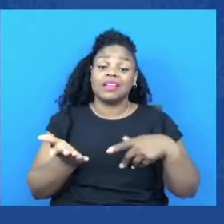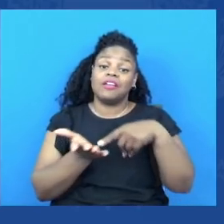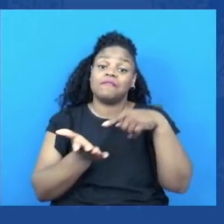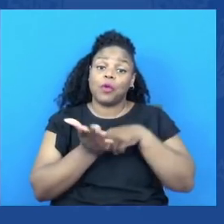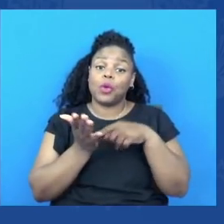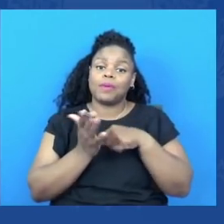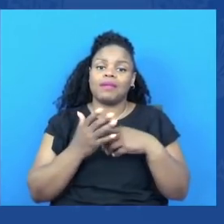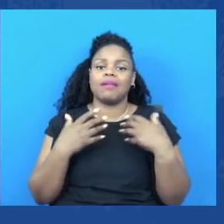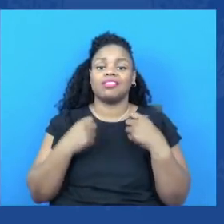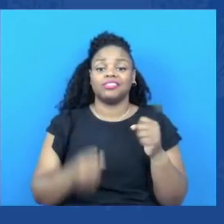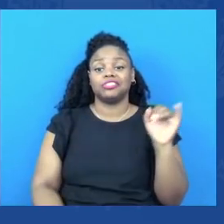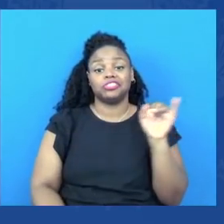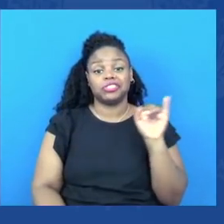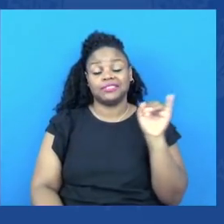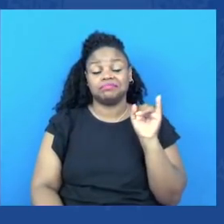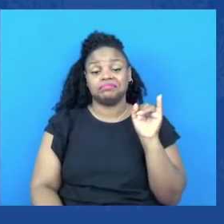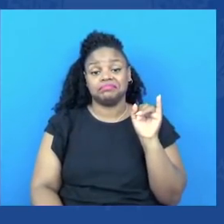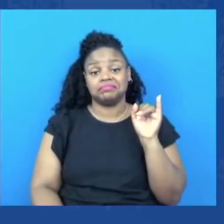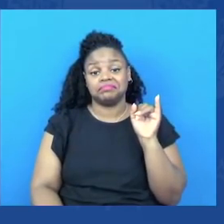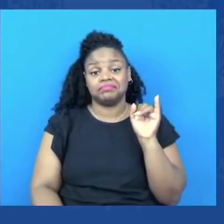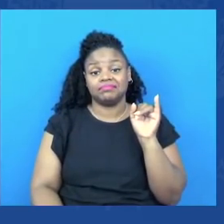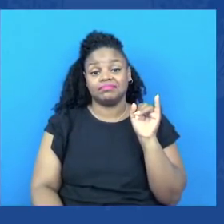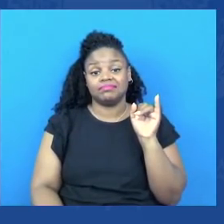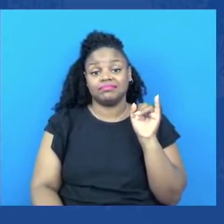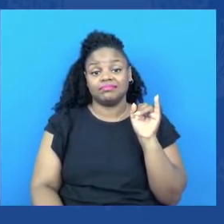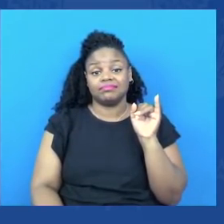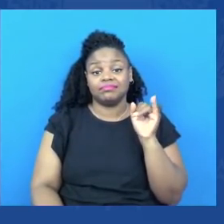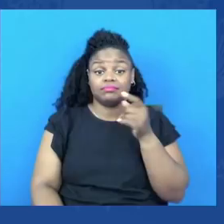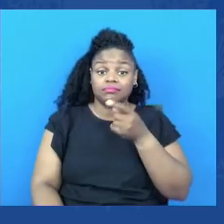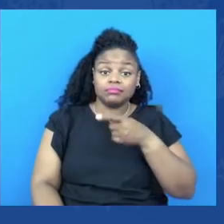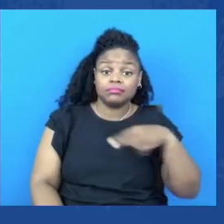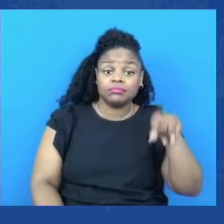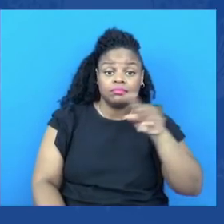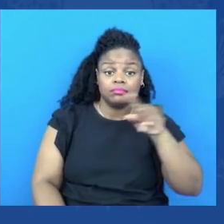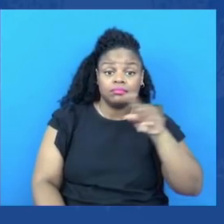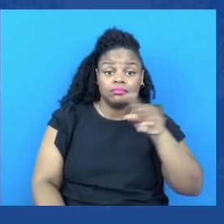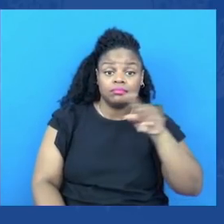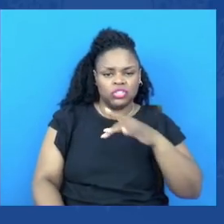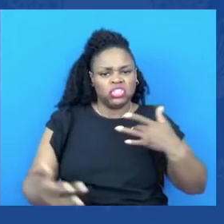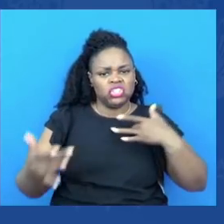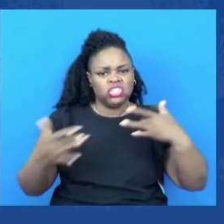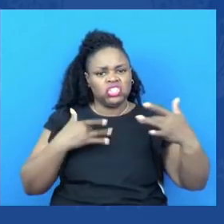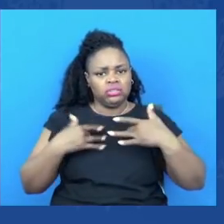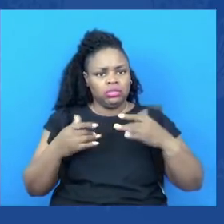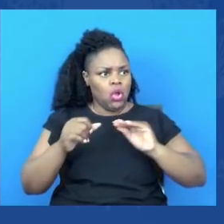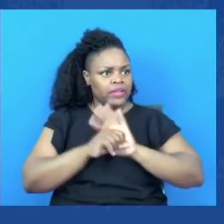If anyone is worried about getting health insurance during the pandemic, there's help today.